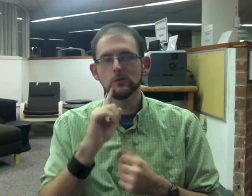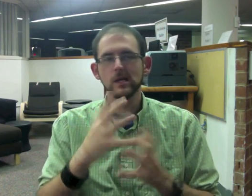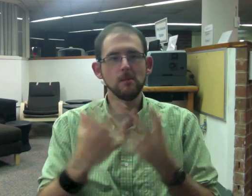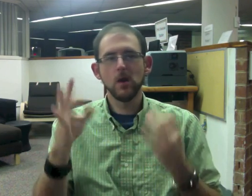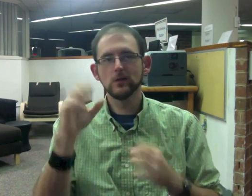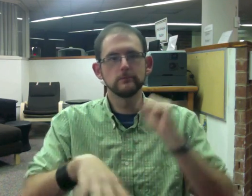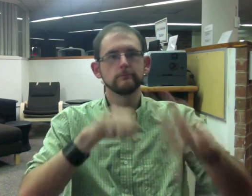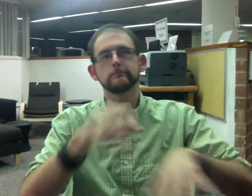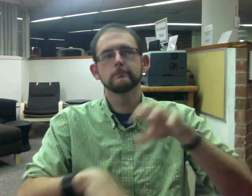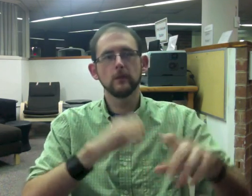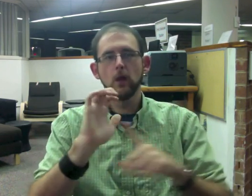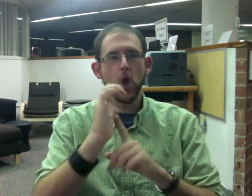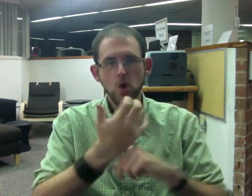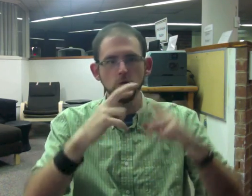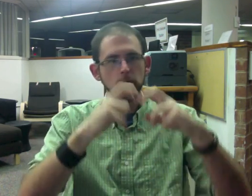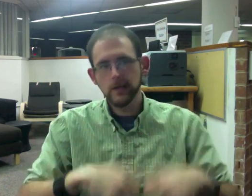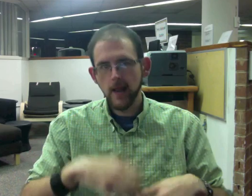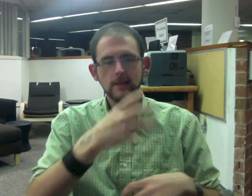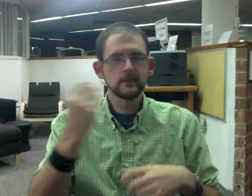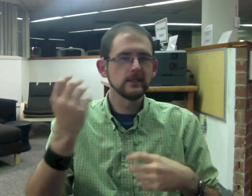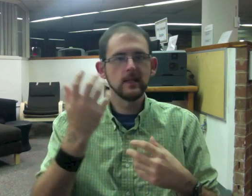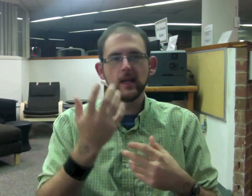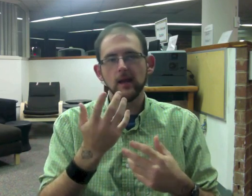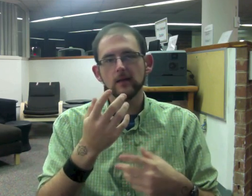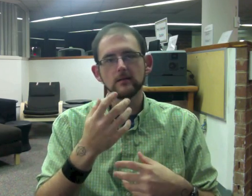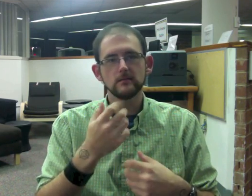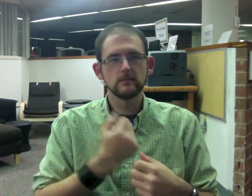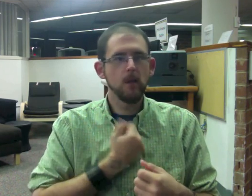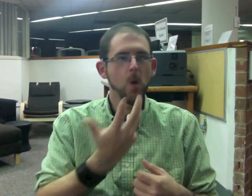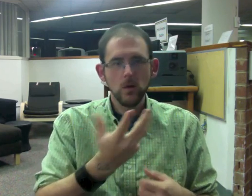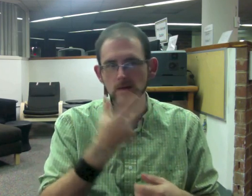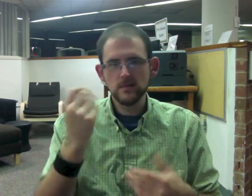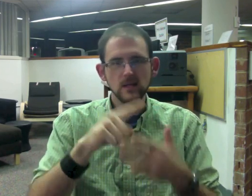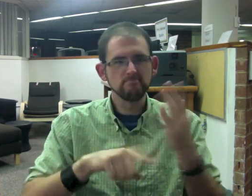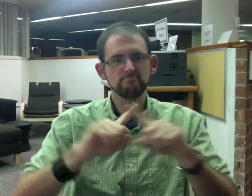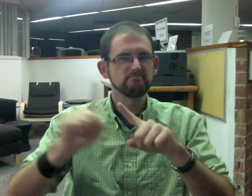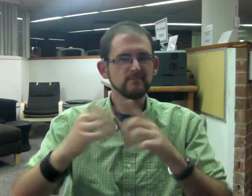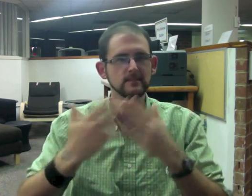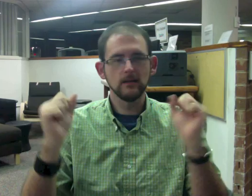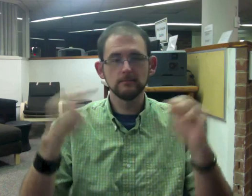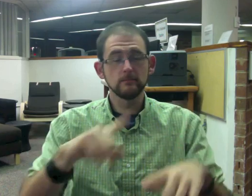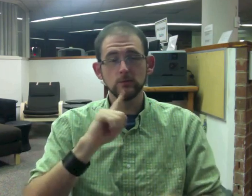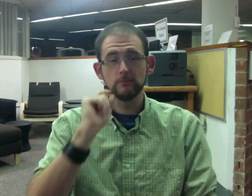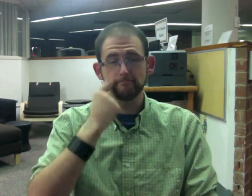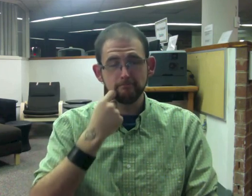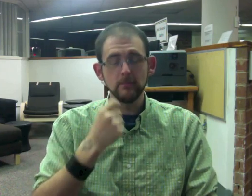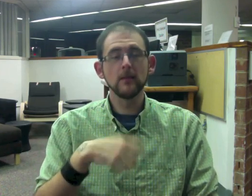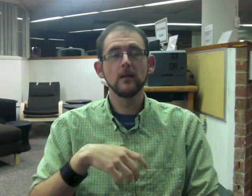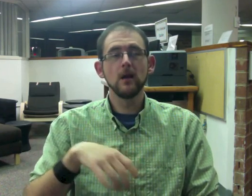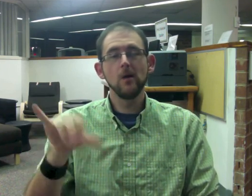It's really a bunch of cultural analysis and poetry and stuff. It's really neat!